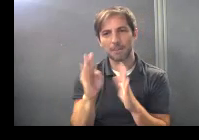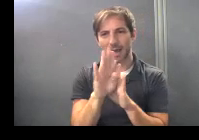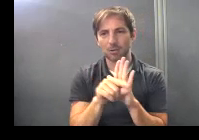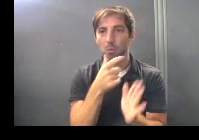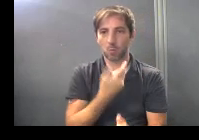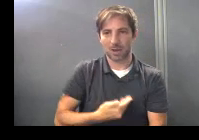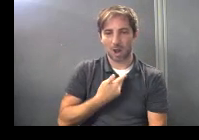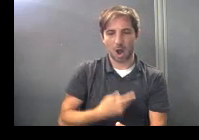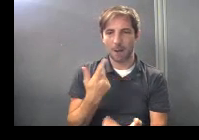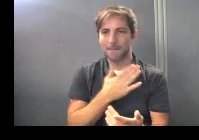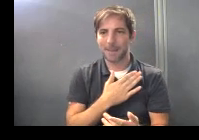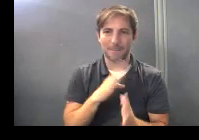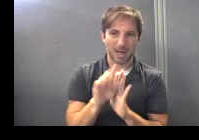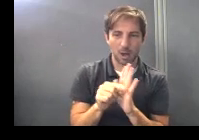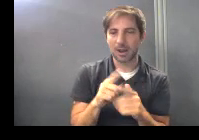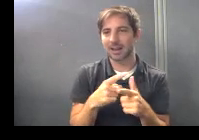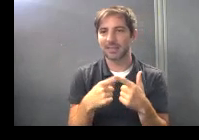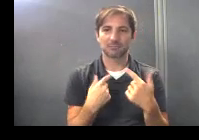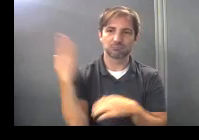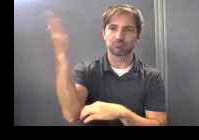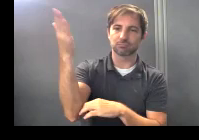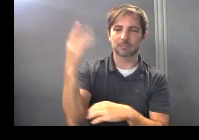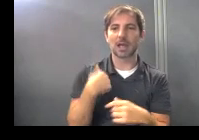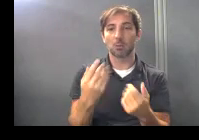INTO OUR PRESENTATION. I'M GOING TO SHARE MY SCREEN.